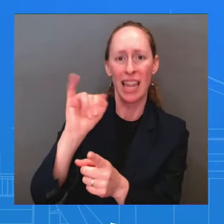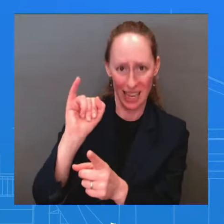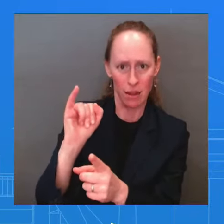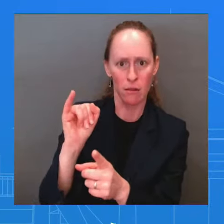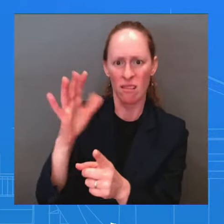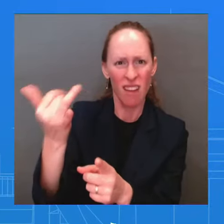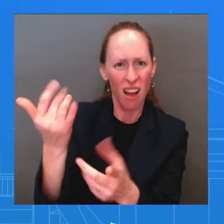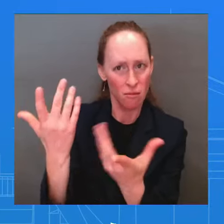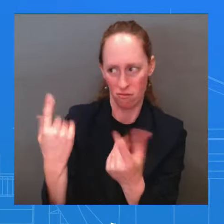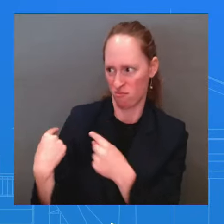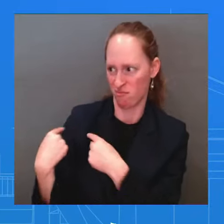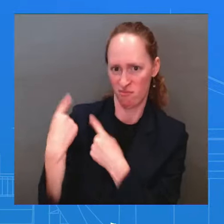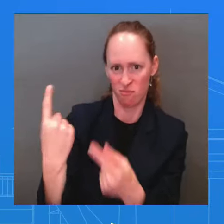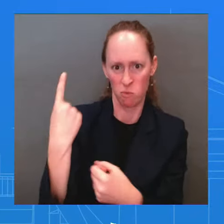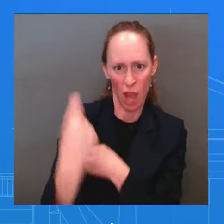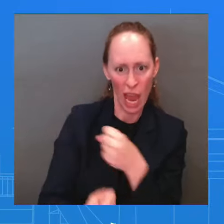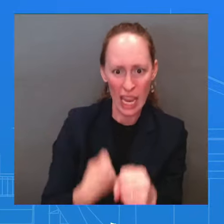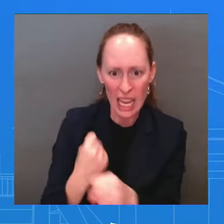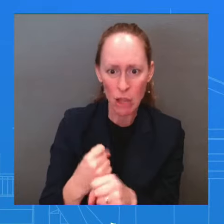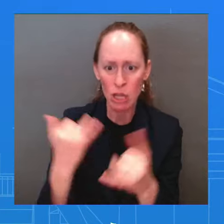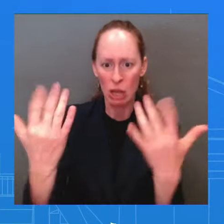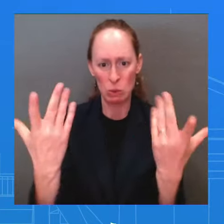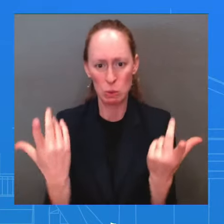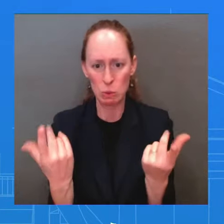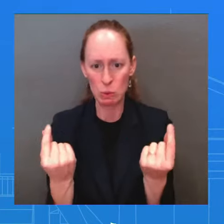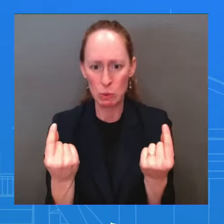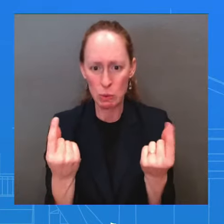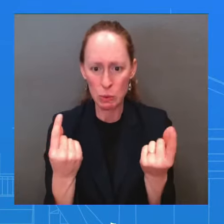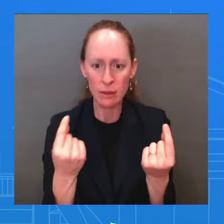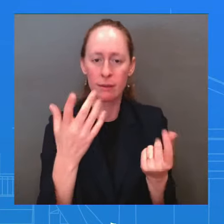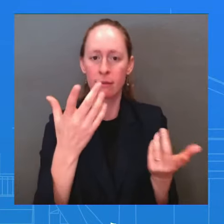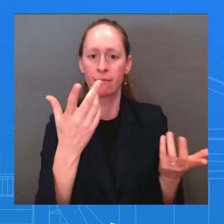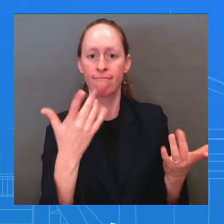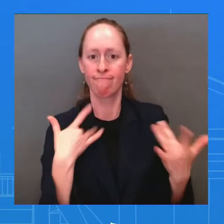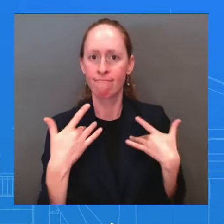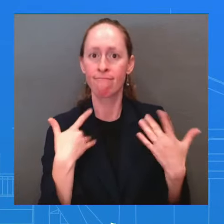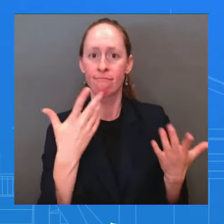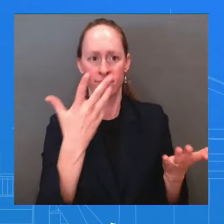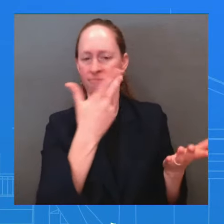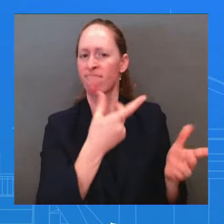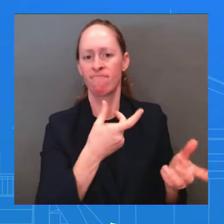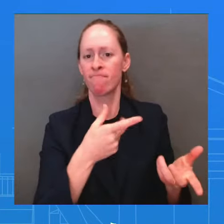or putting 70 other officials on the sanction list. But we haven't seen anything to coincide